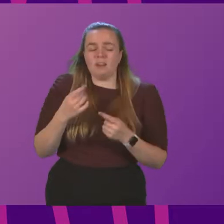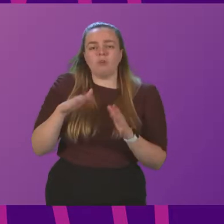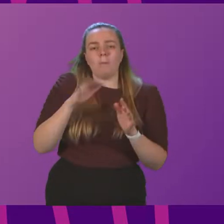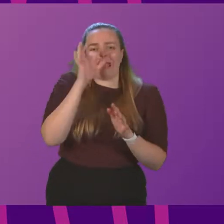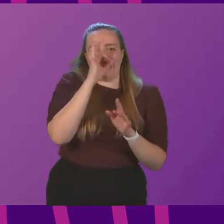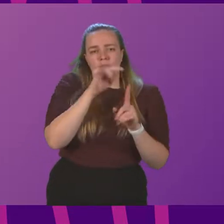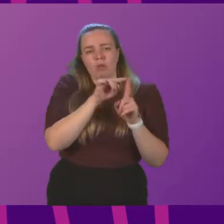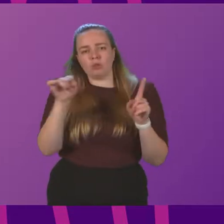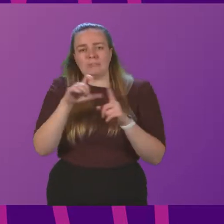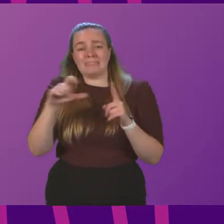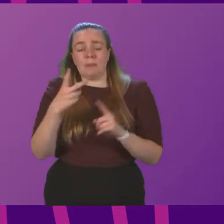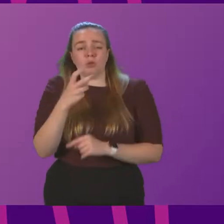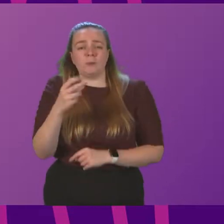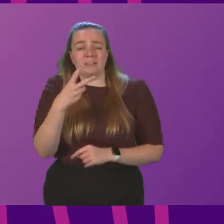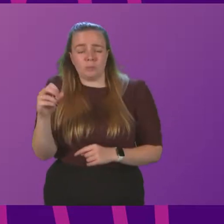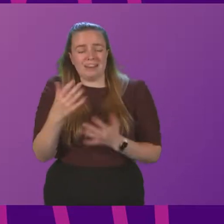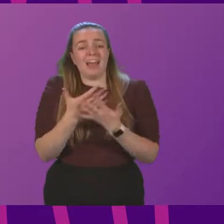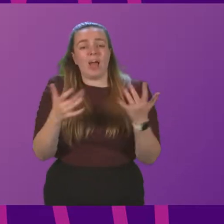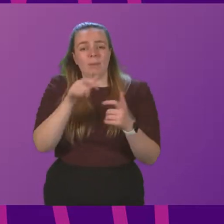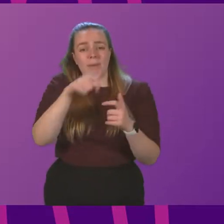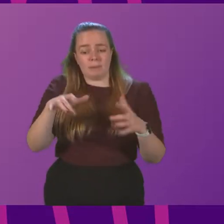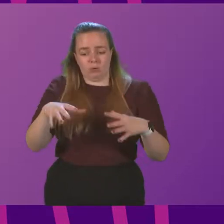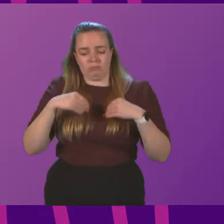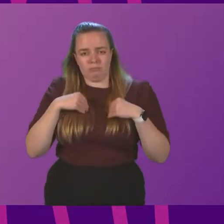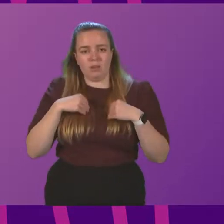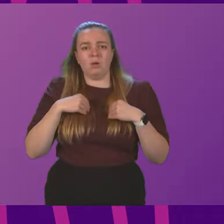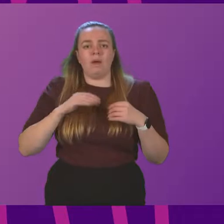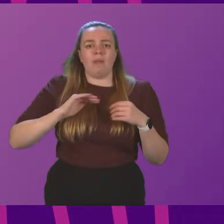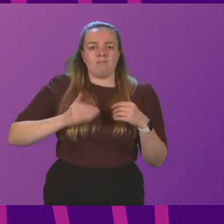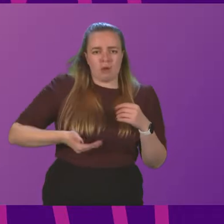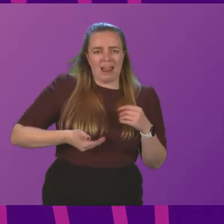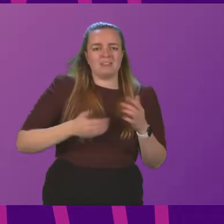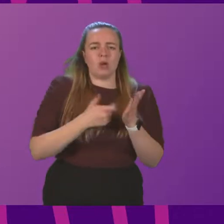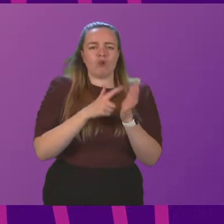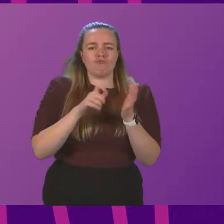2020 the number of people being diagnosed with breast, colorectal and lung cancers